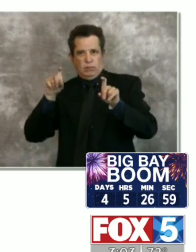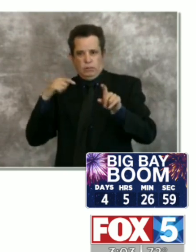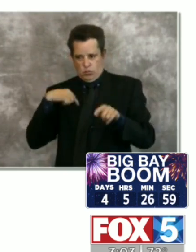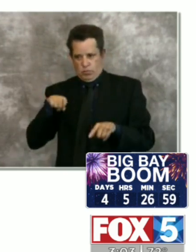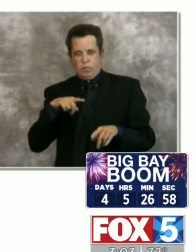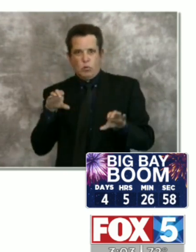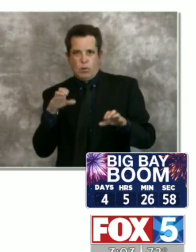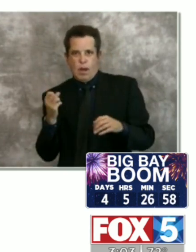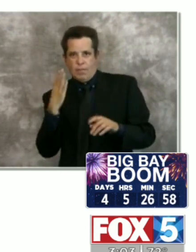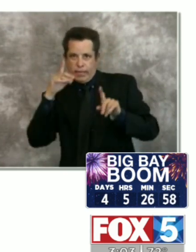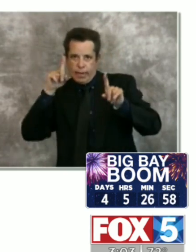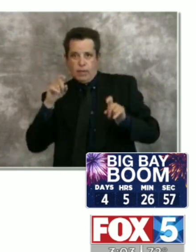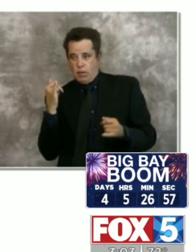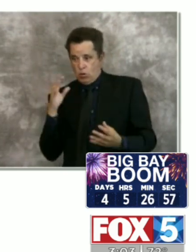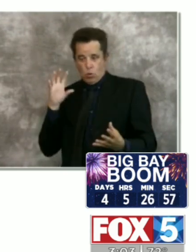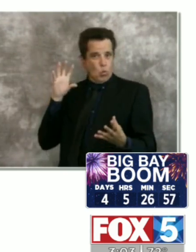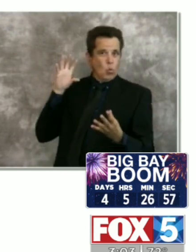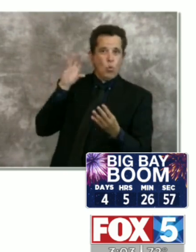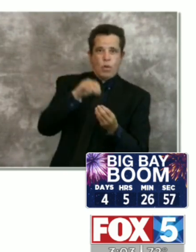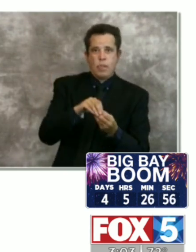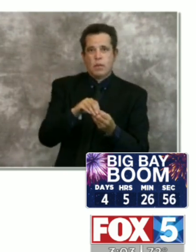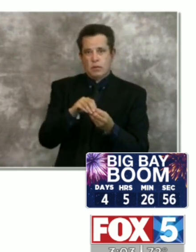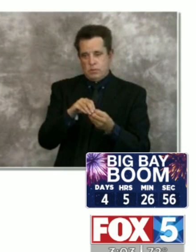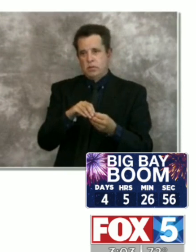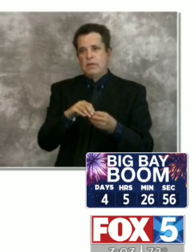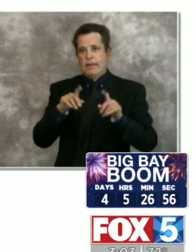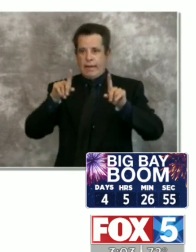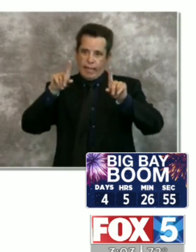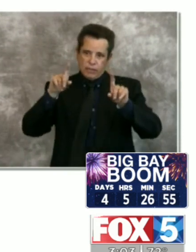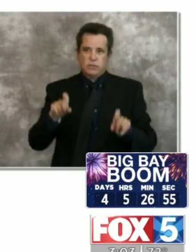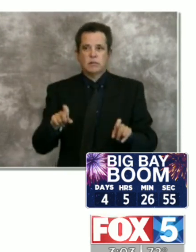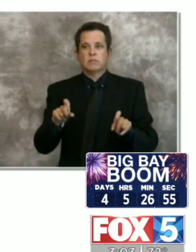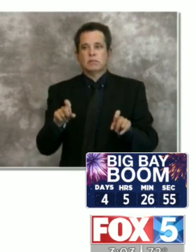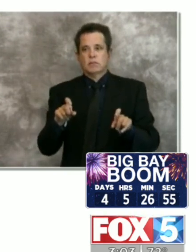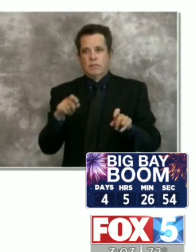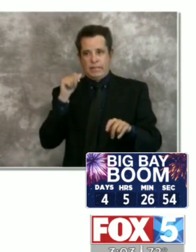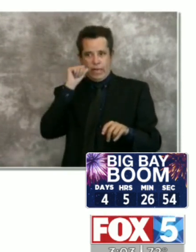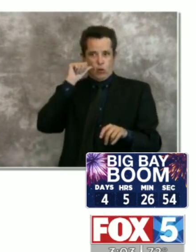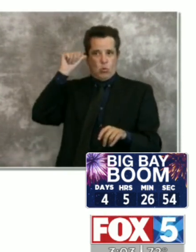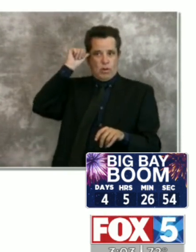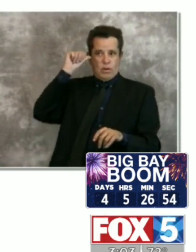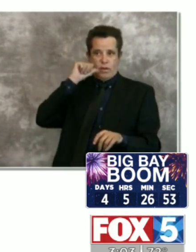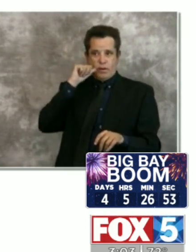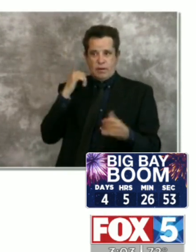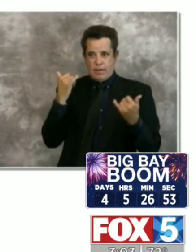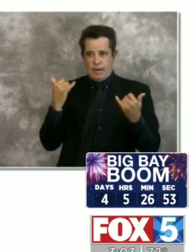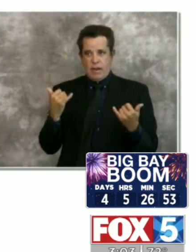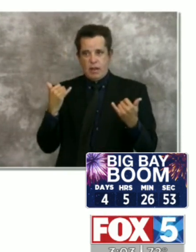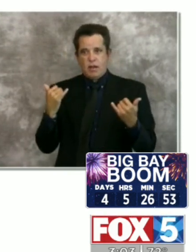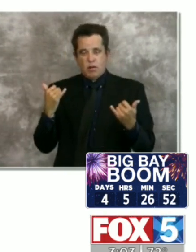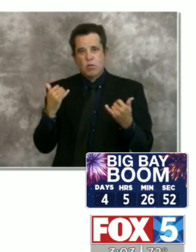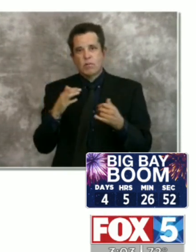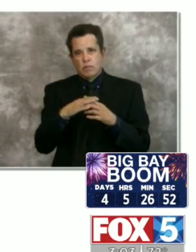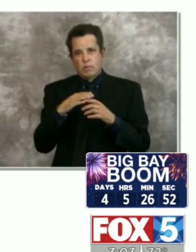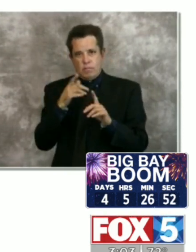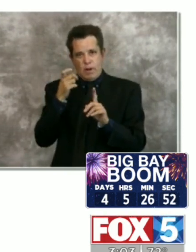THE 14 DAYS OR MORE. THIS FIRST TESTING AND WE CAN SEE